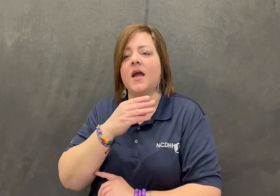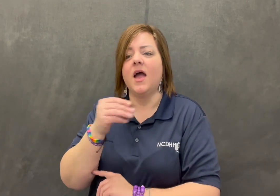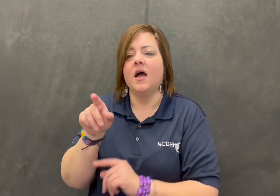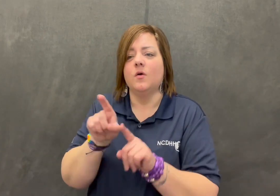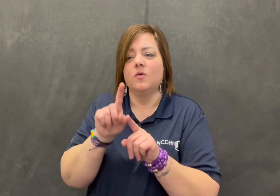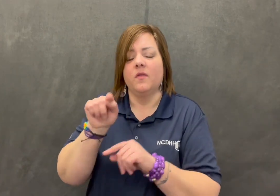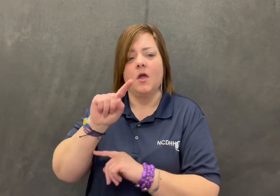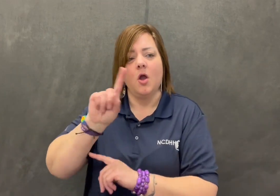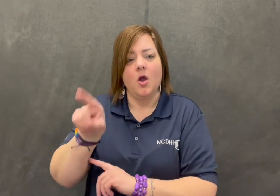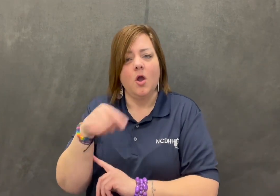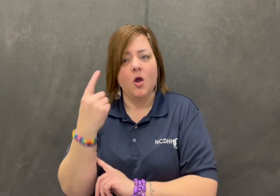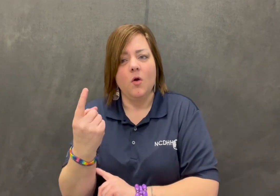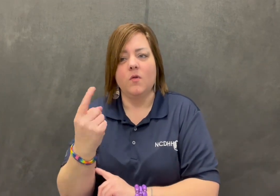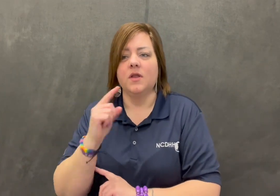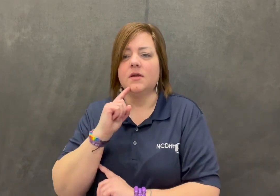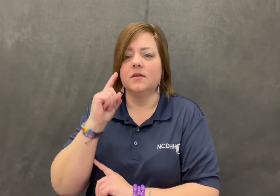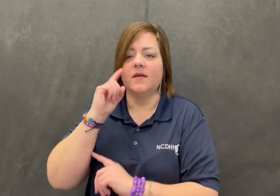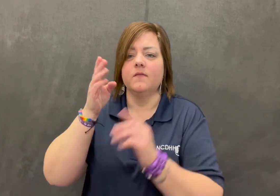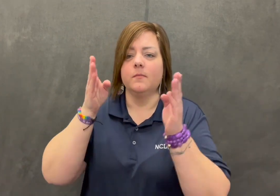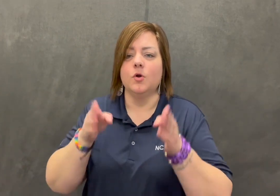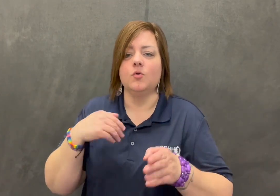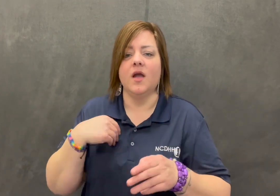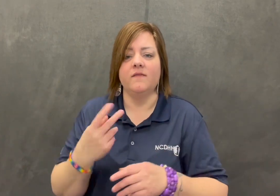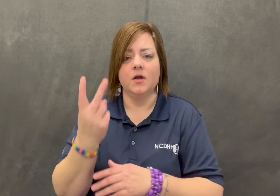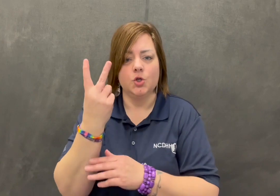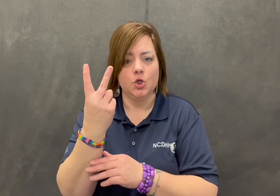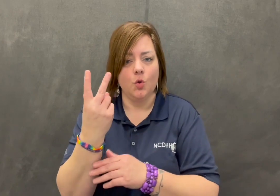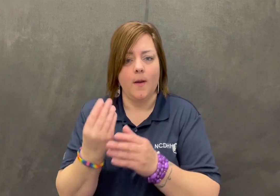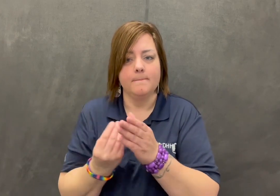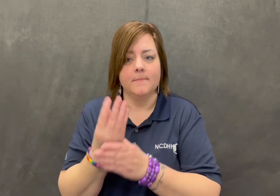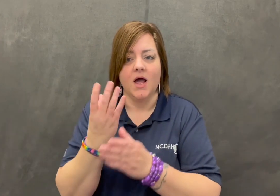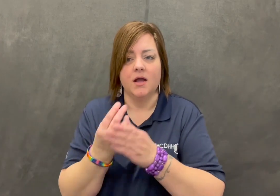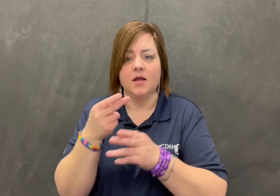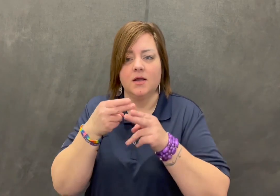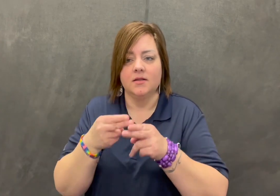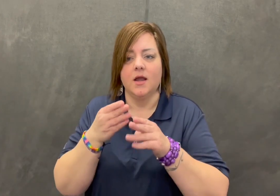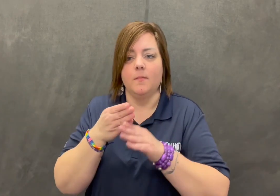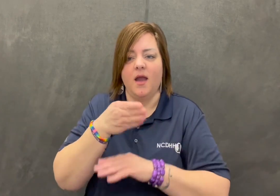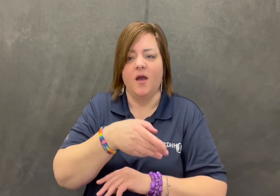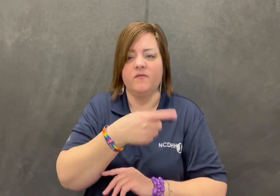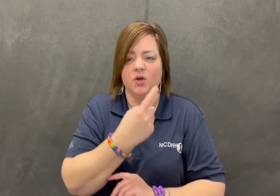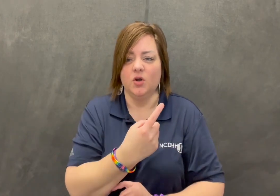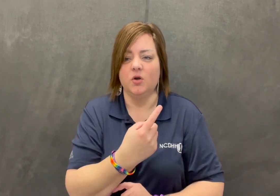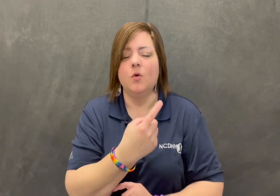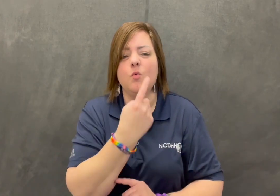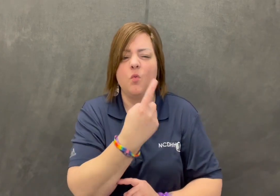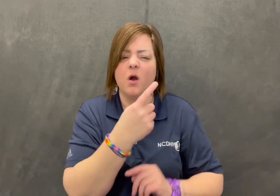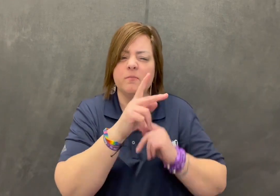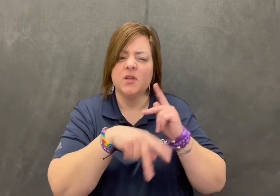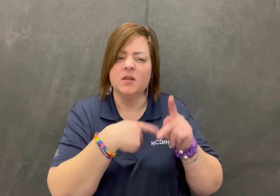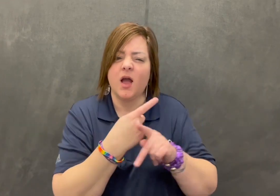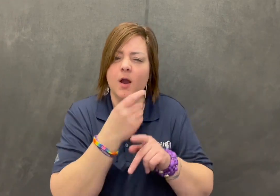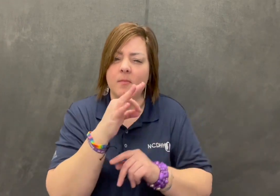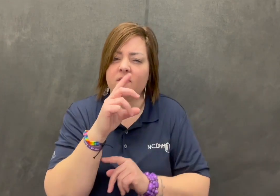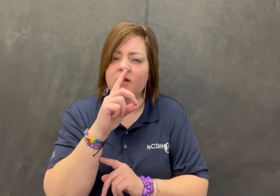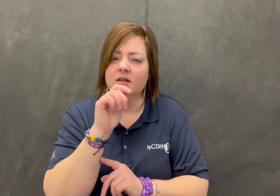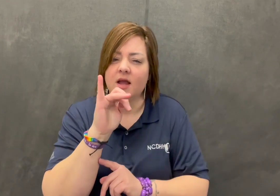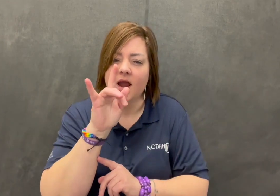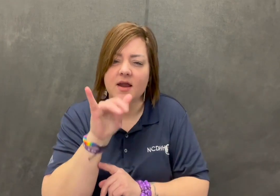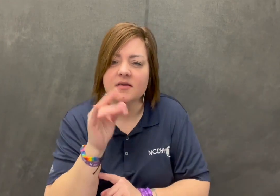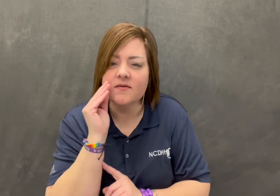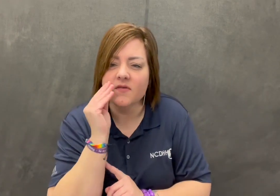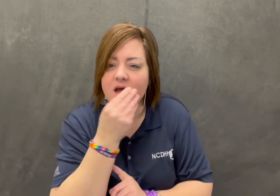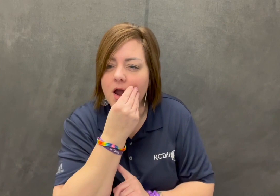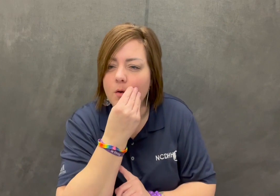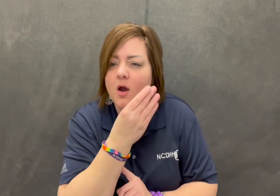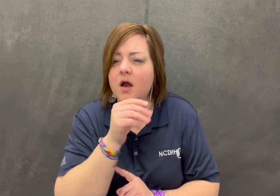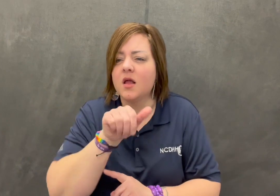Deaf and is the only deaf person to have two plants named after her one is a type of Daisy